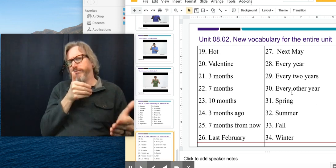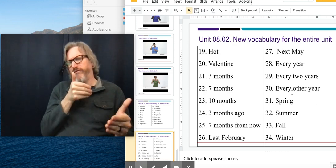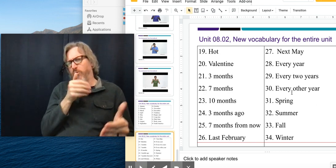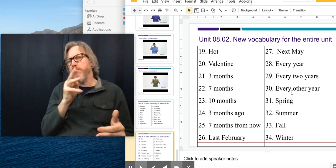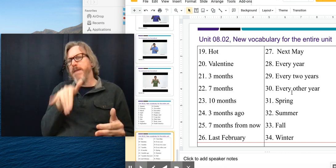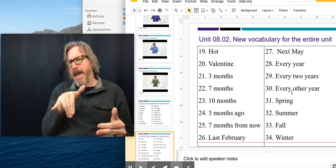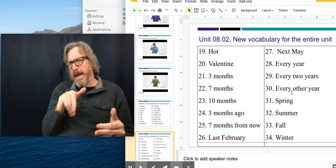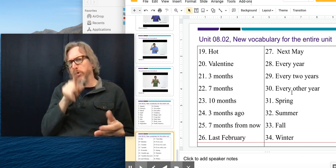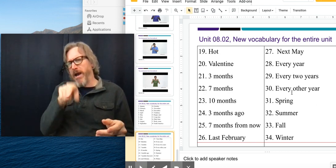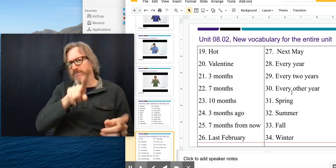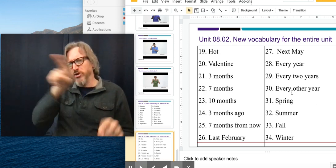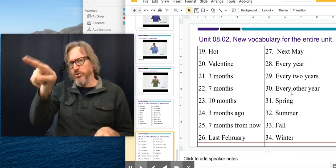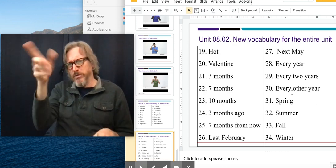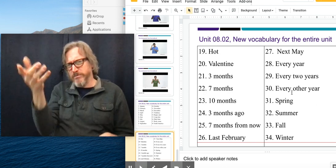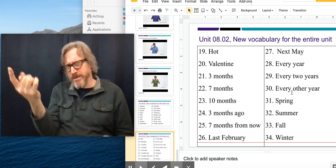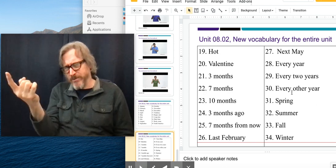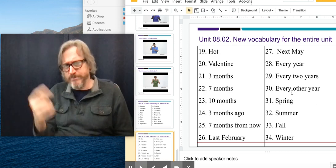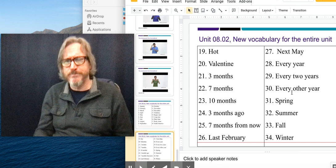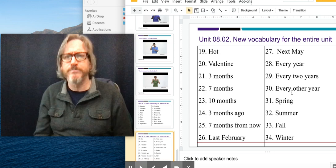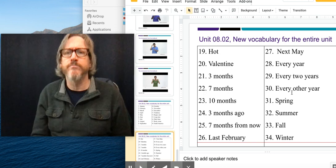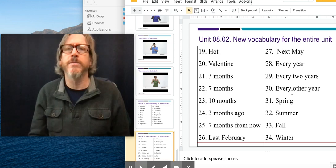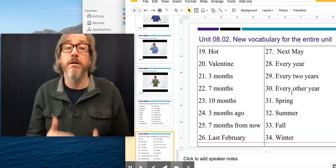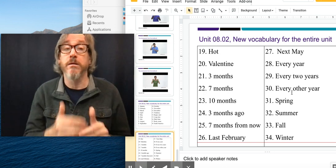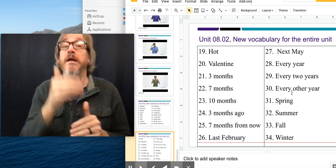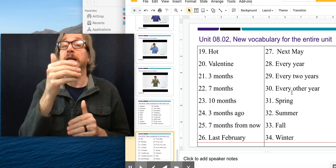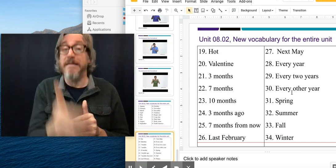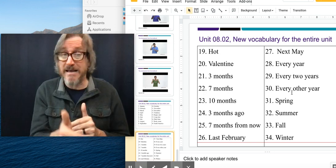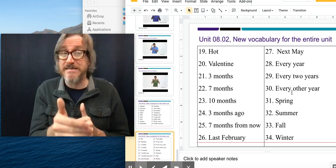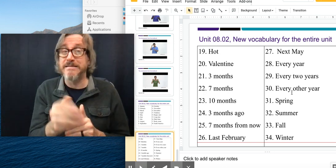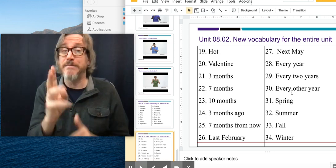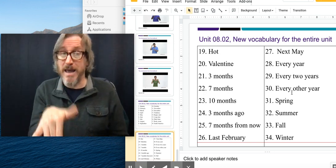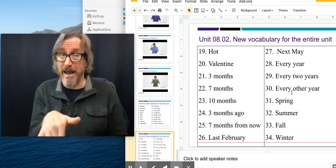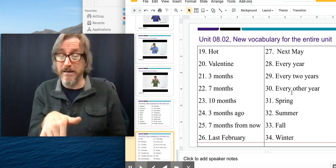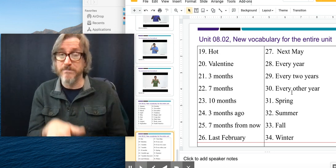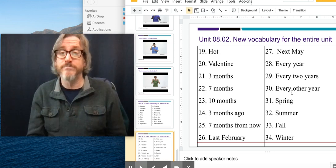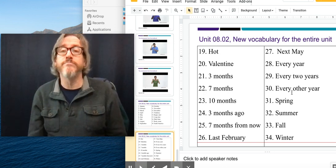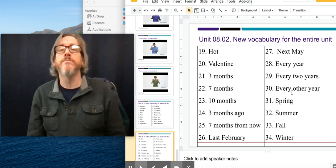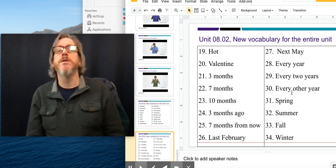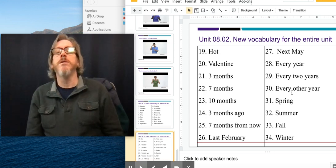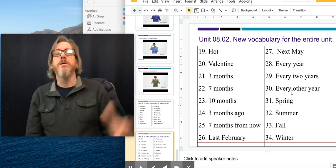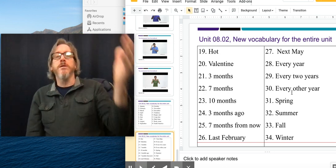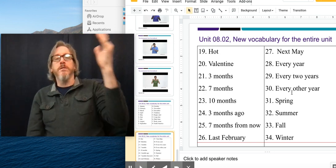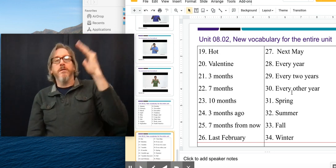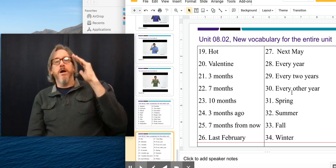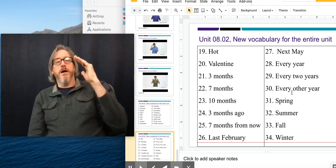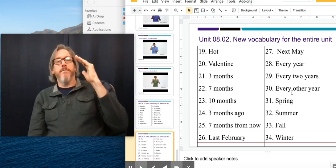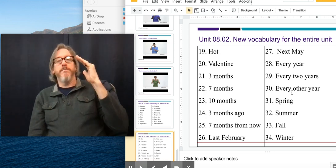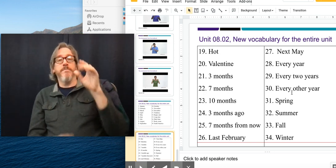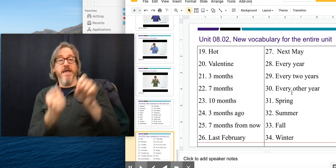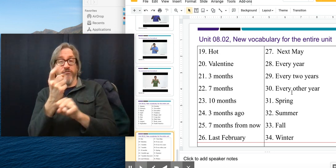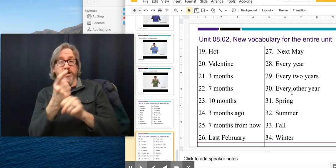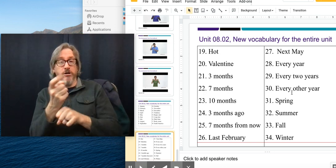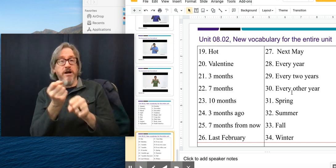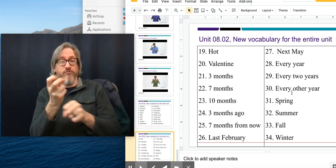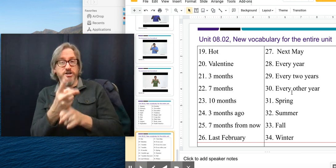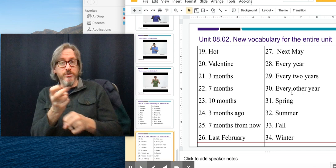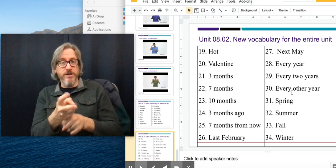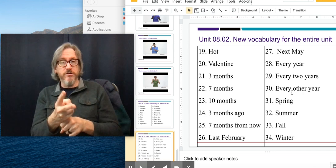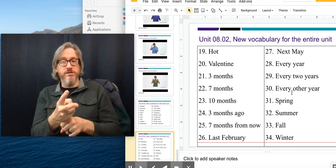before may you have to do something next day every year every two years